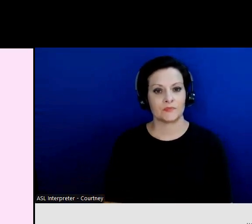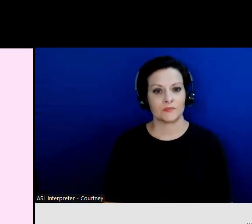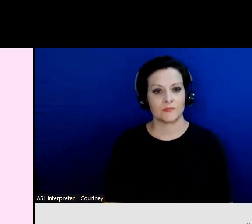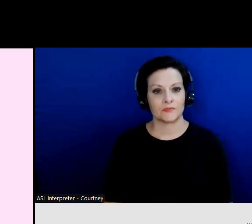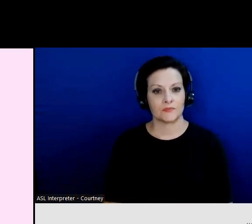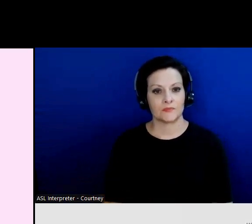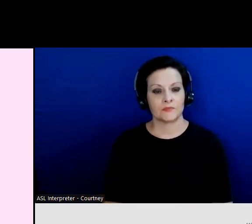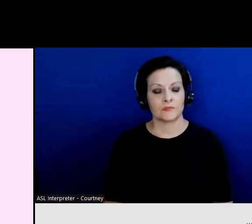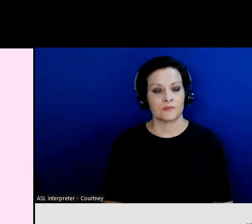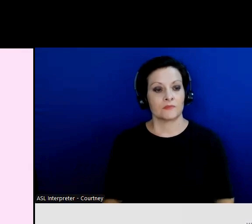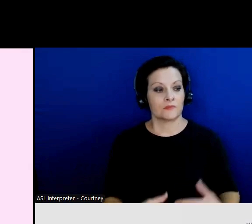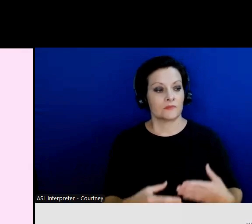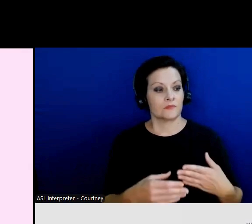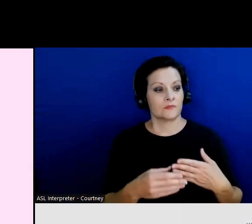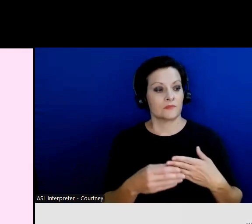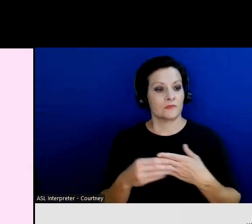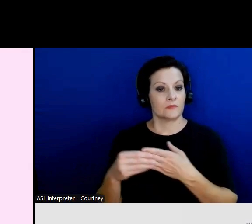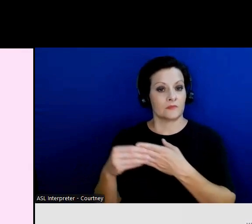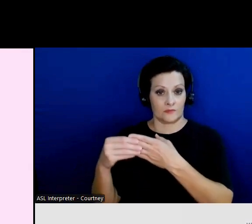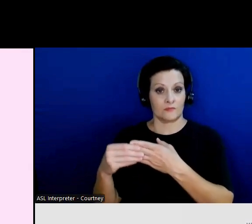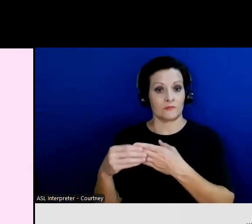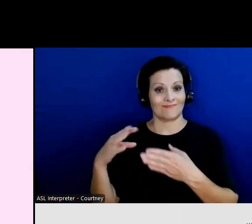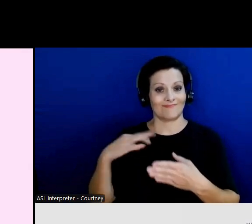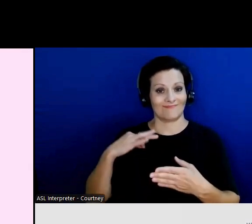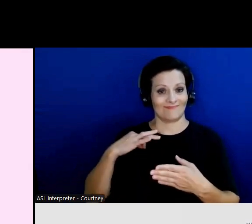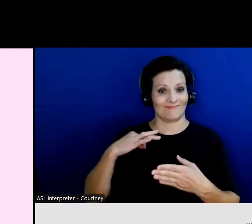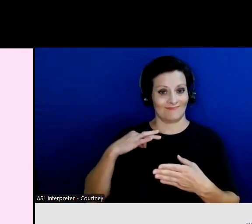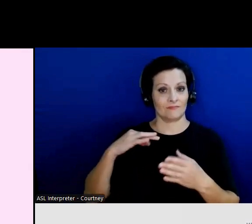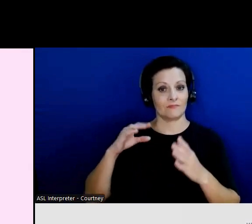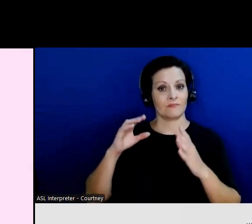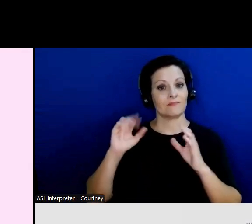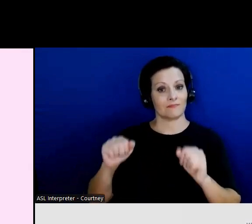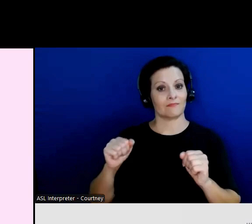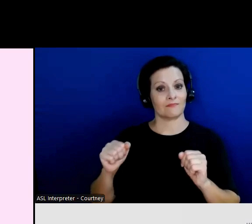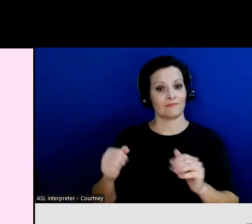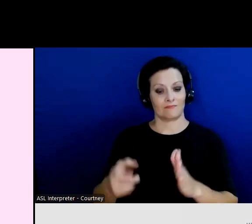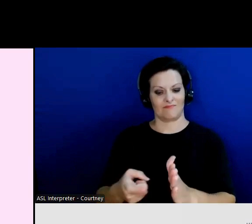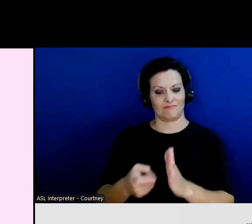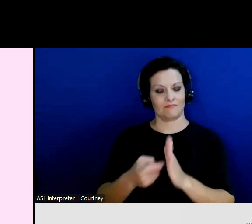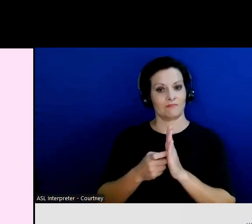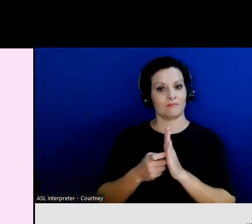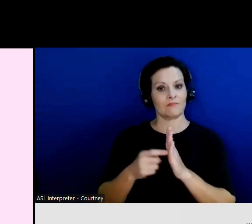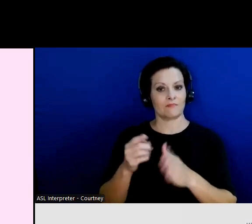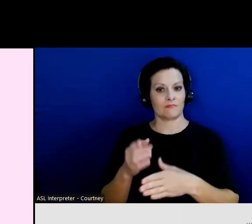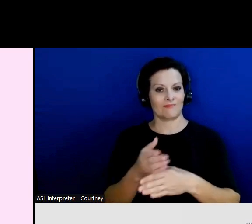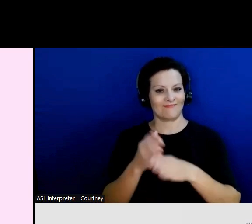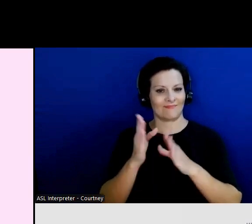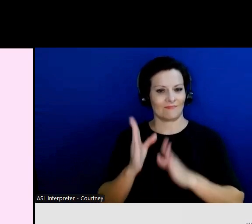The lead applicant may be one of the required partner organizations. However,